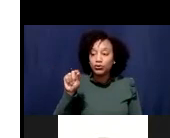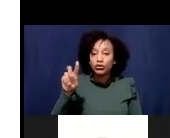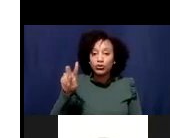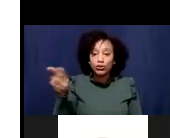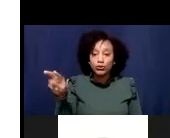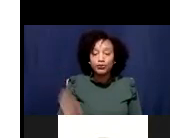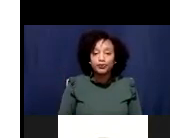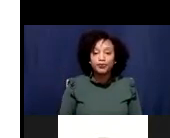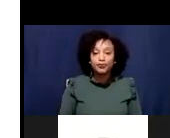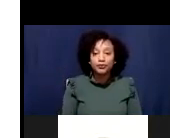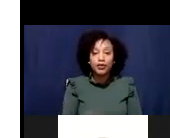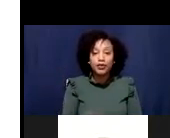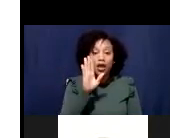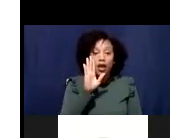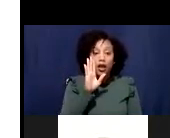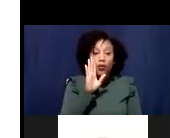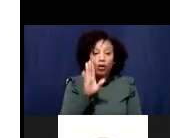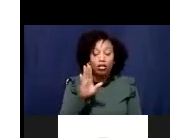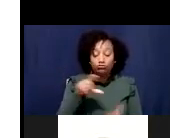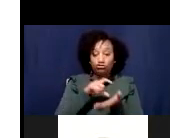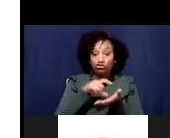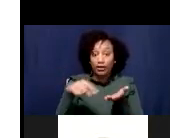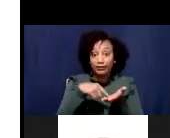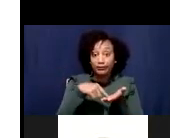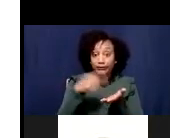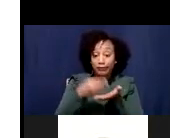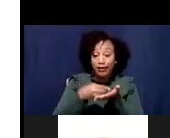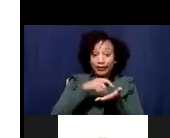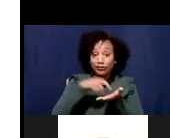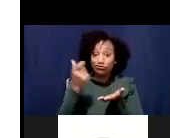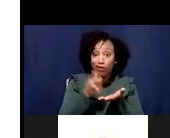We will issue the check, the grant check, in your name